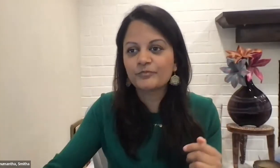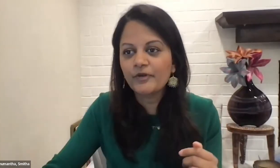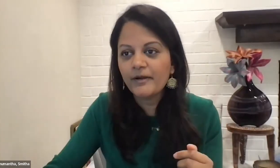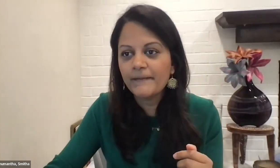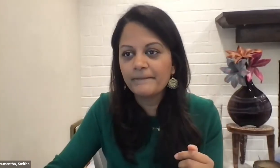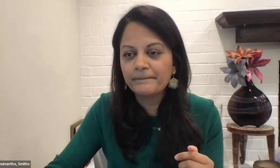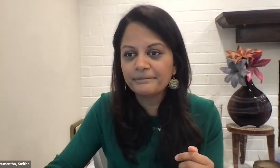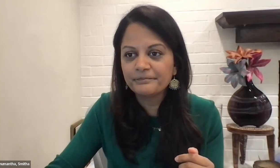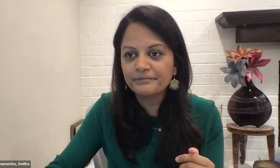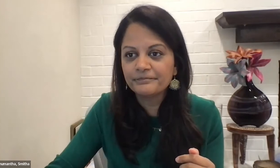OK. Great.